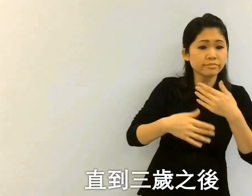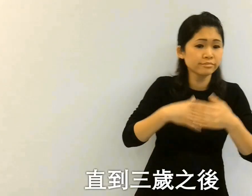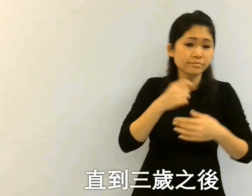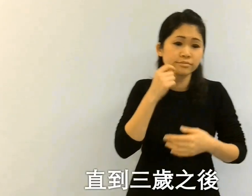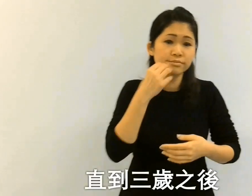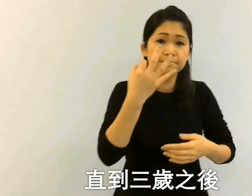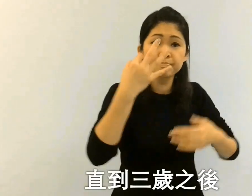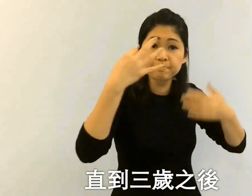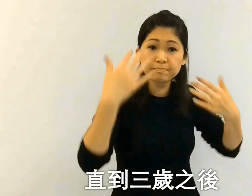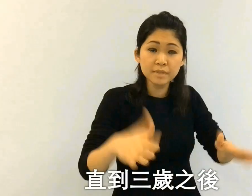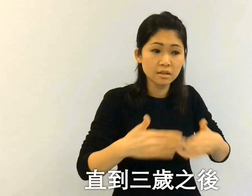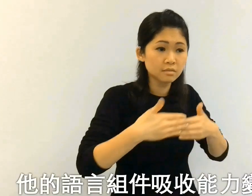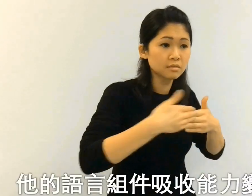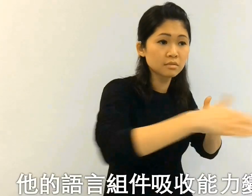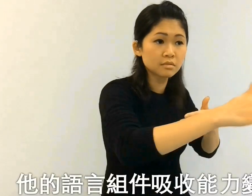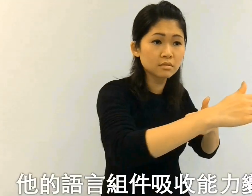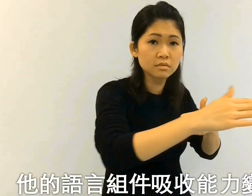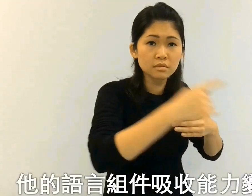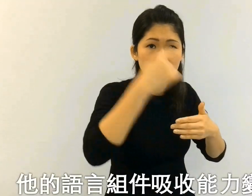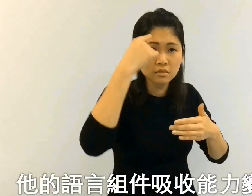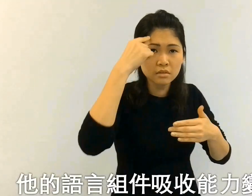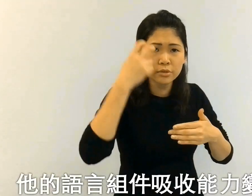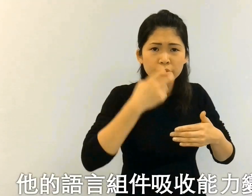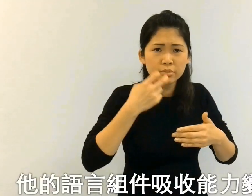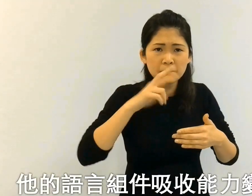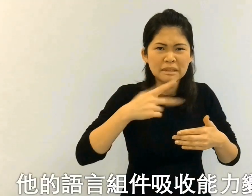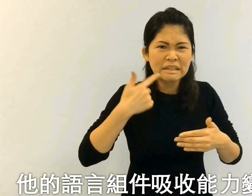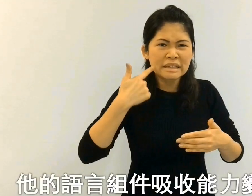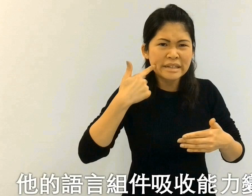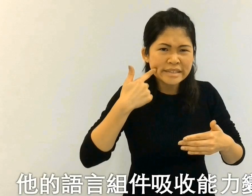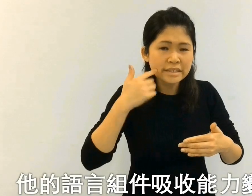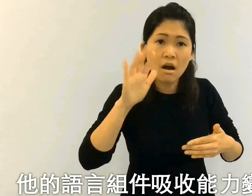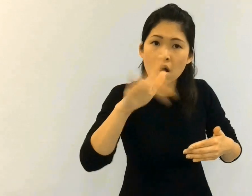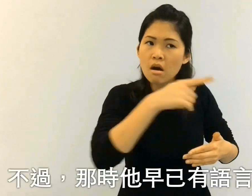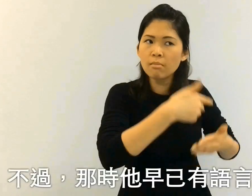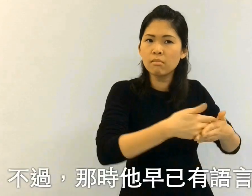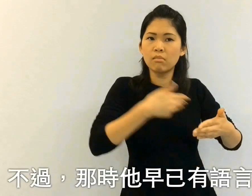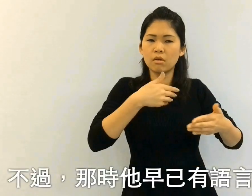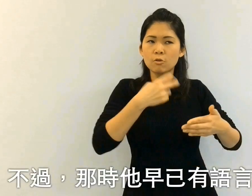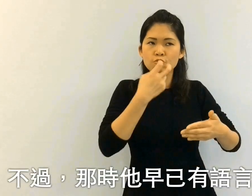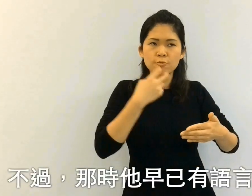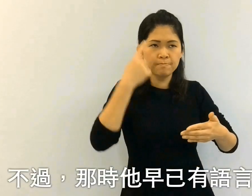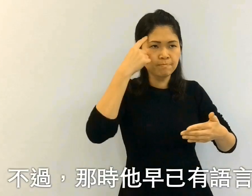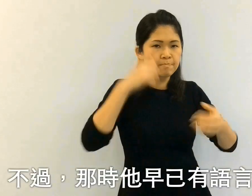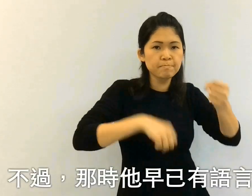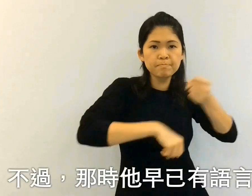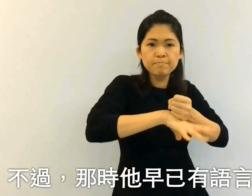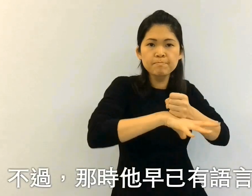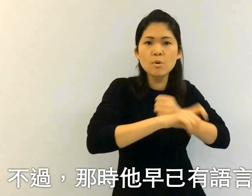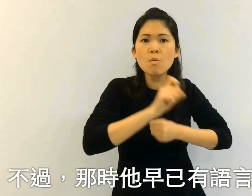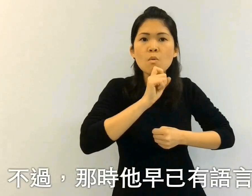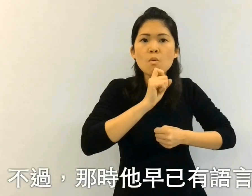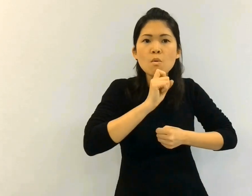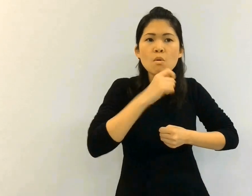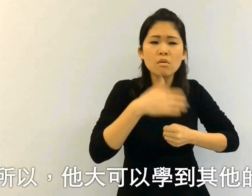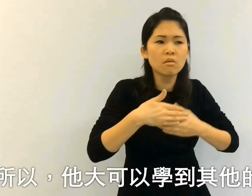When he reaches the age of three, the absorption of language ability will then slow down. Yet, by that time, he would have already developed the linguistic foundation.